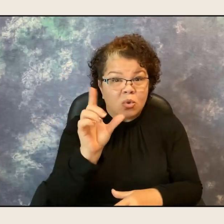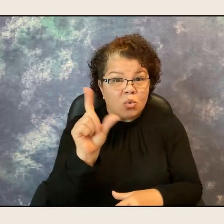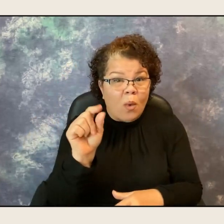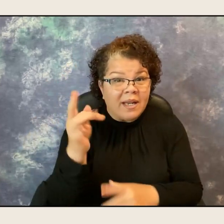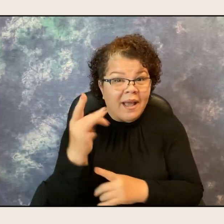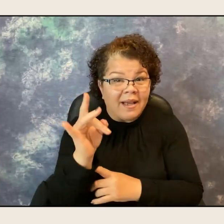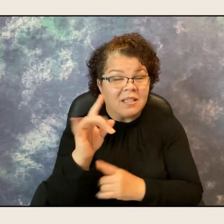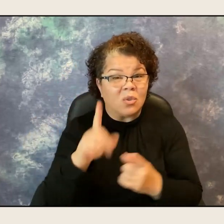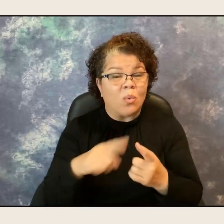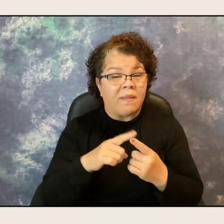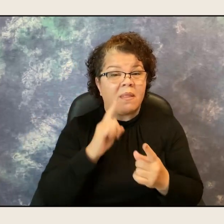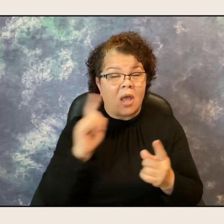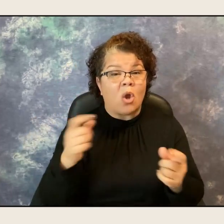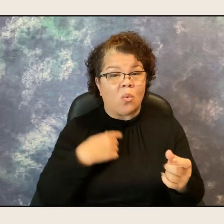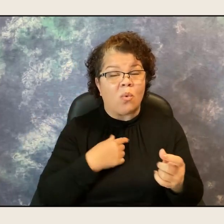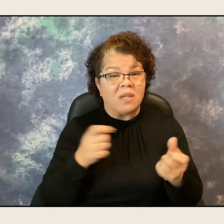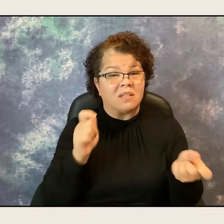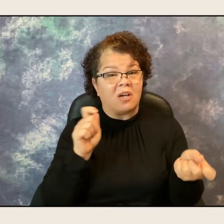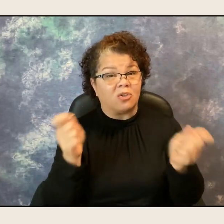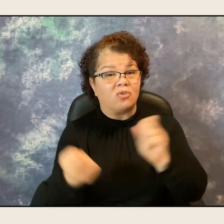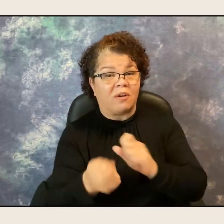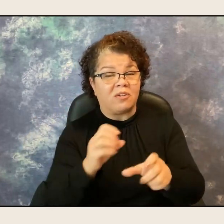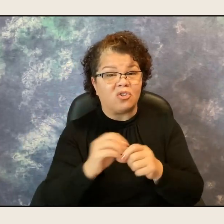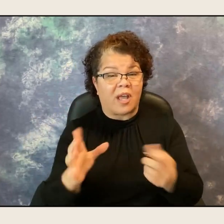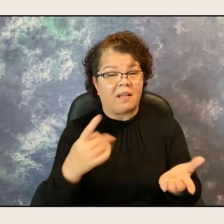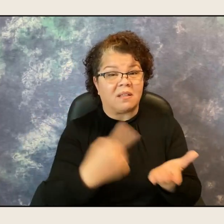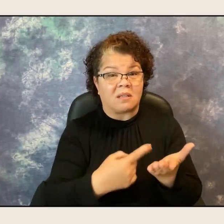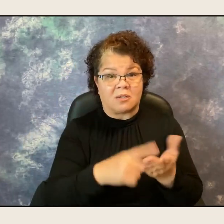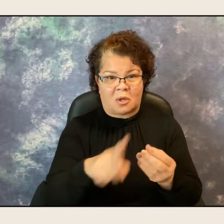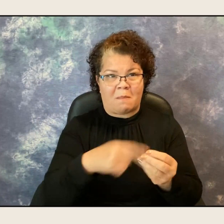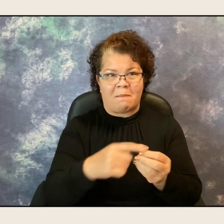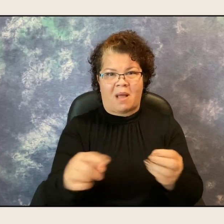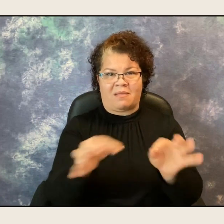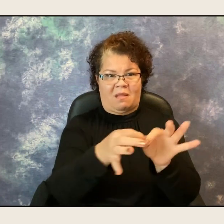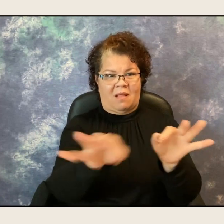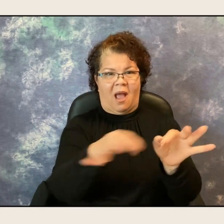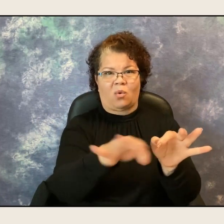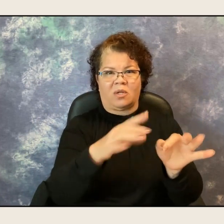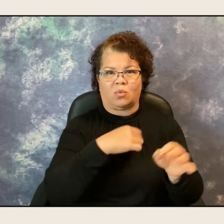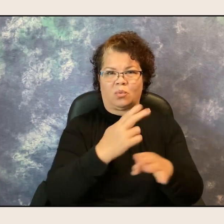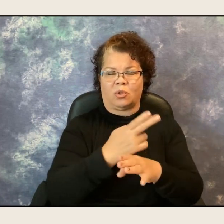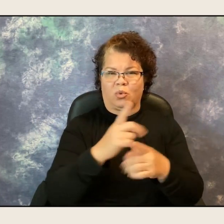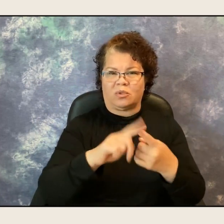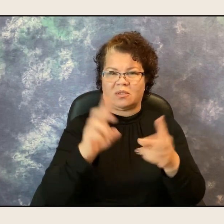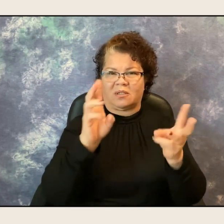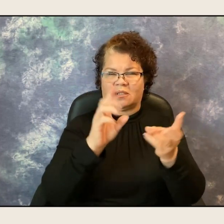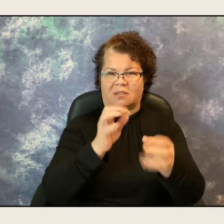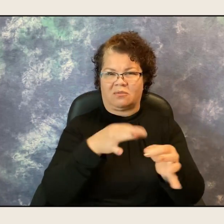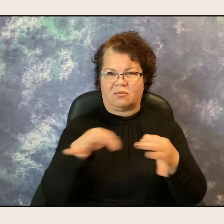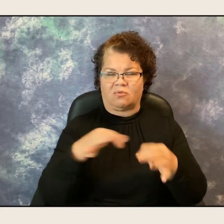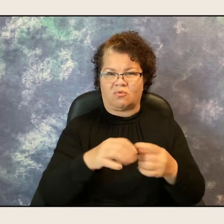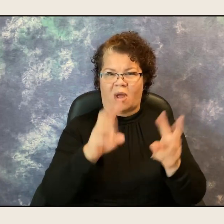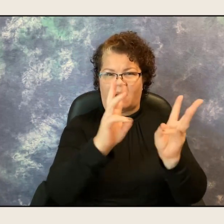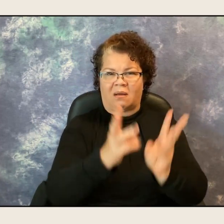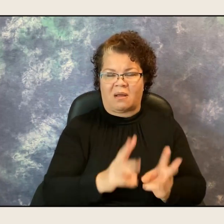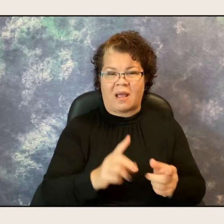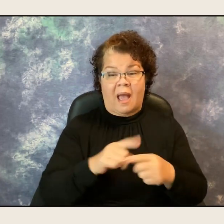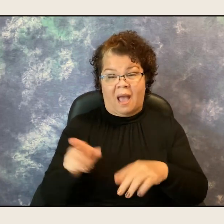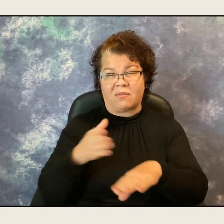in the conversation about the language that was being used after the publication of the 2018 IPCC report